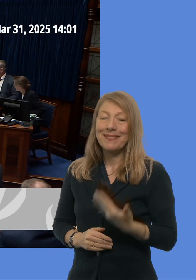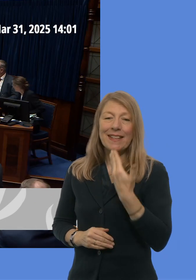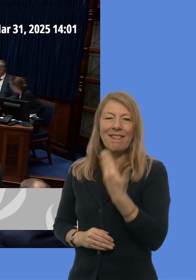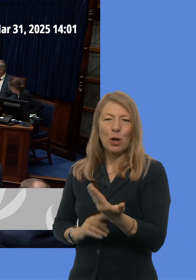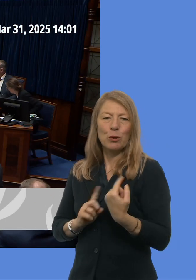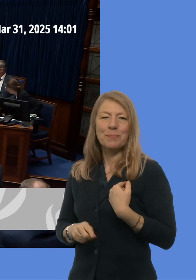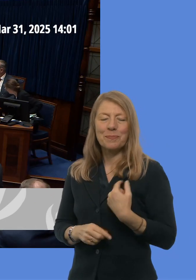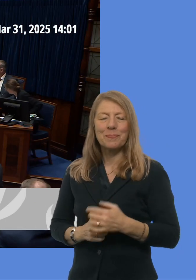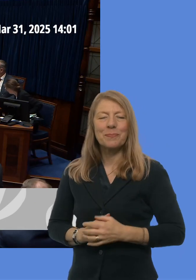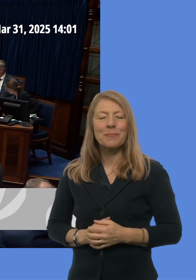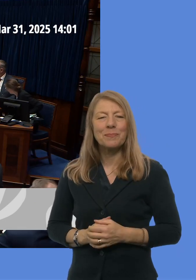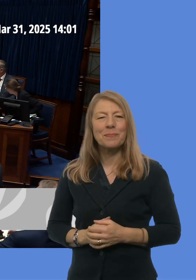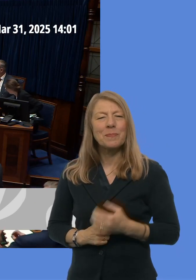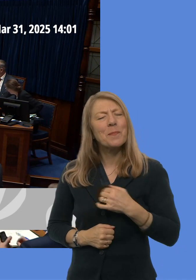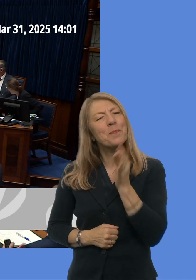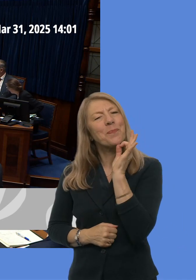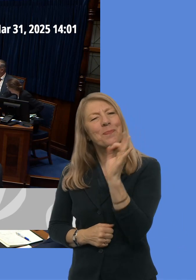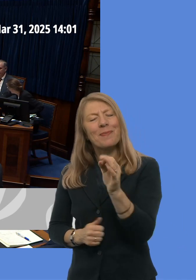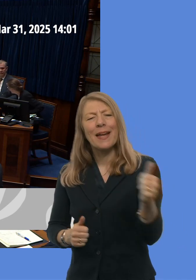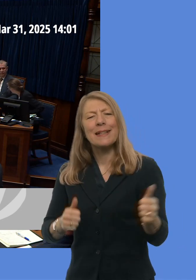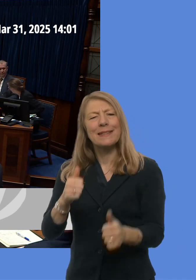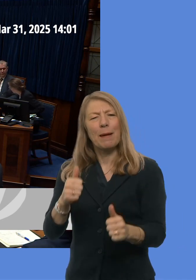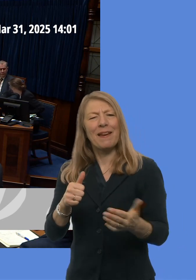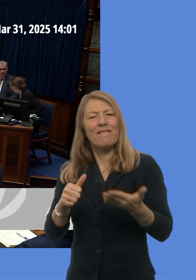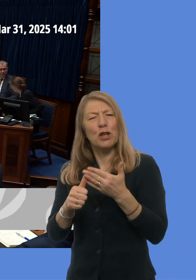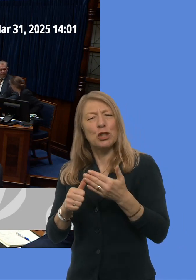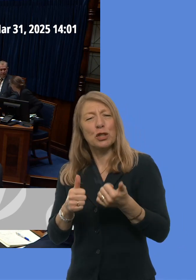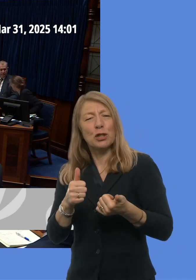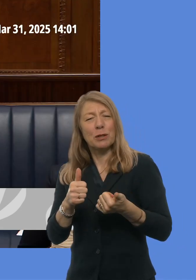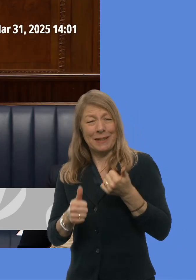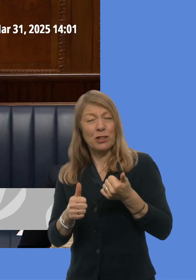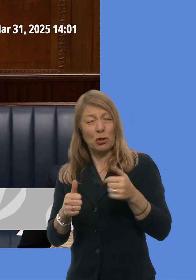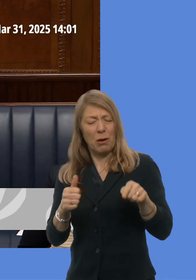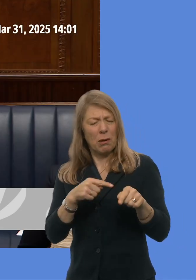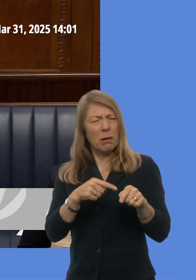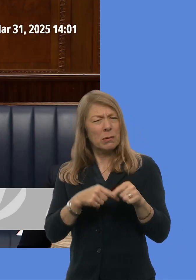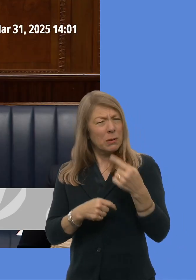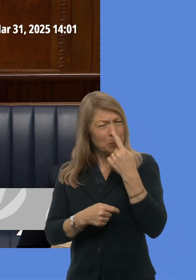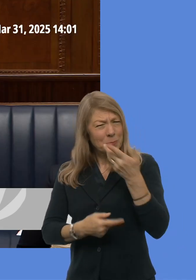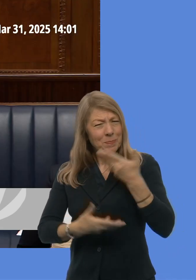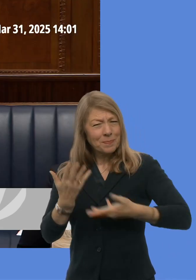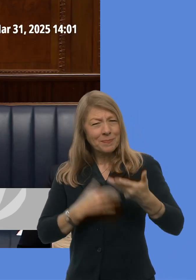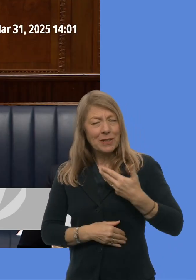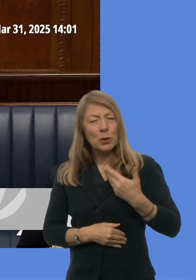Can the Deputy First Minister detail the timeline for establishing the Climate Commissioner after the regulations have been made?